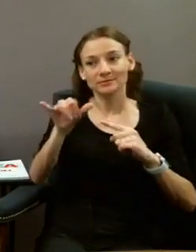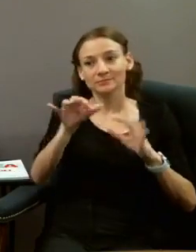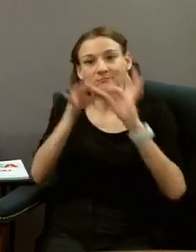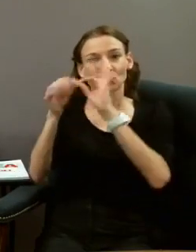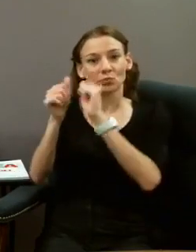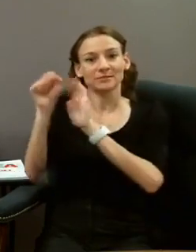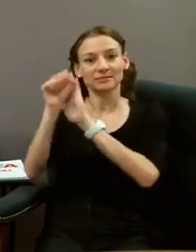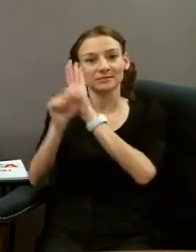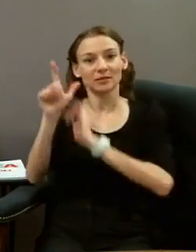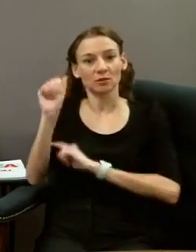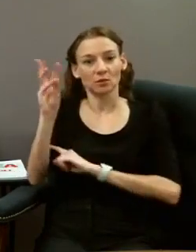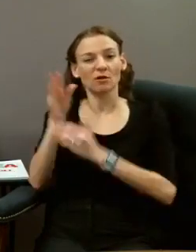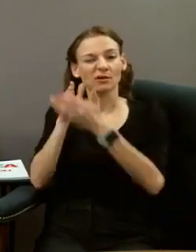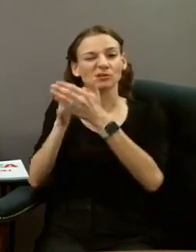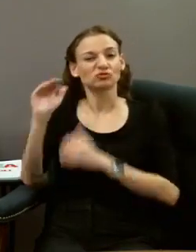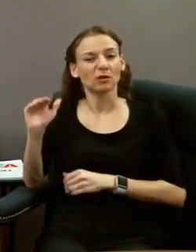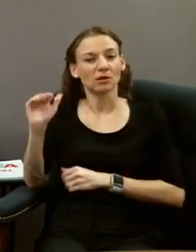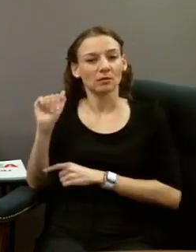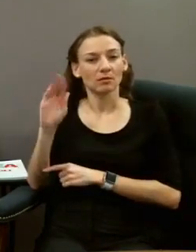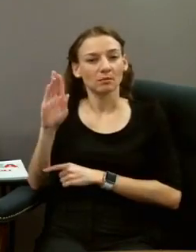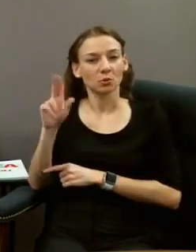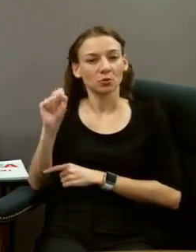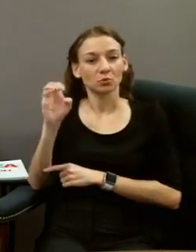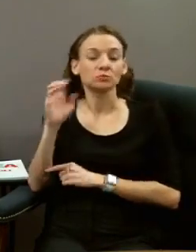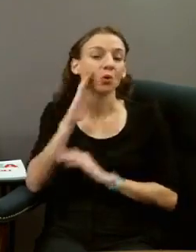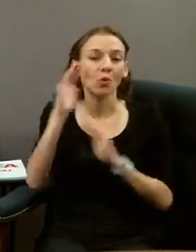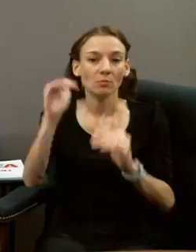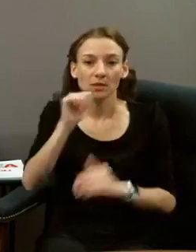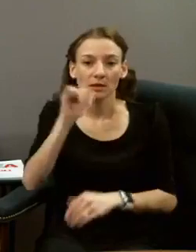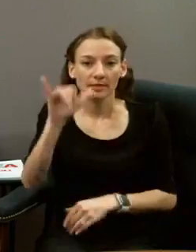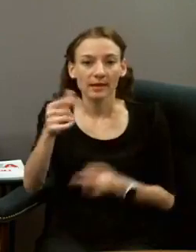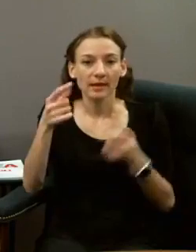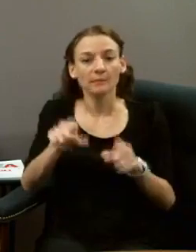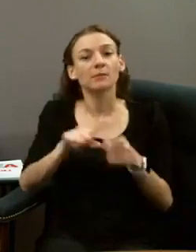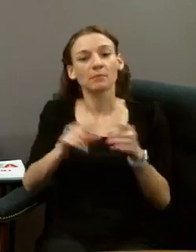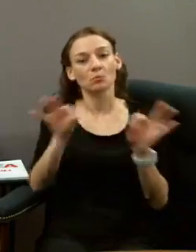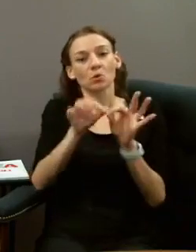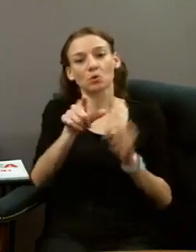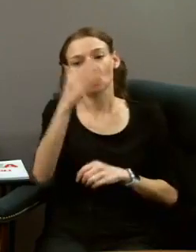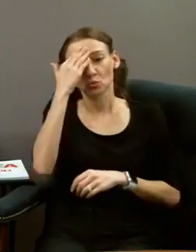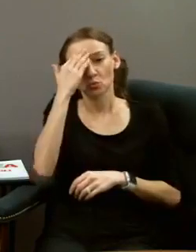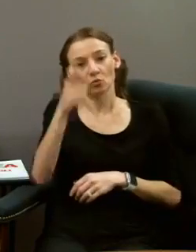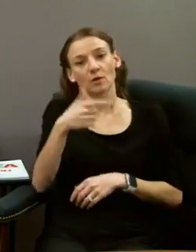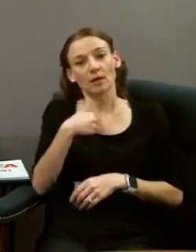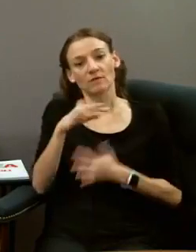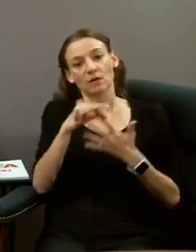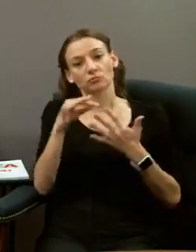So hopefully it won't come to that, but we do want to let you know that you have several recourses